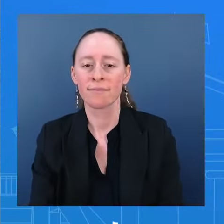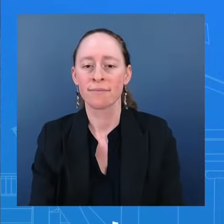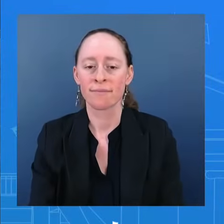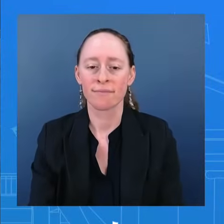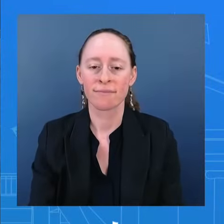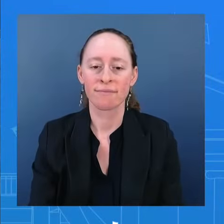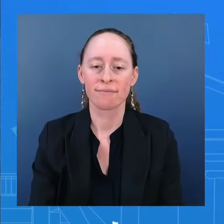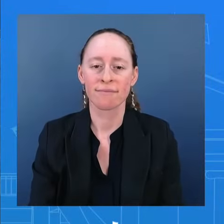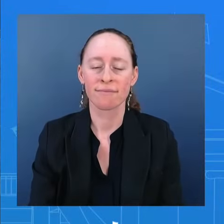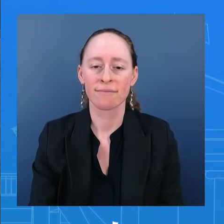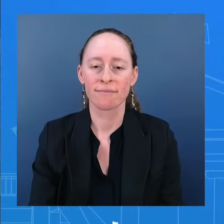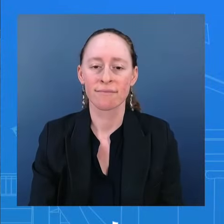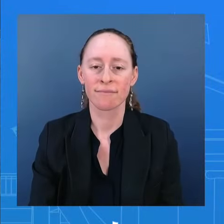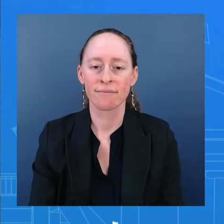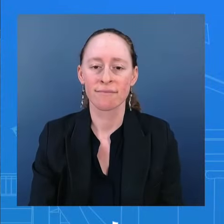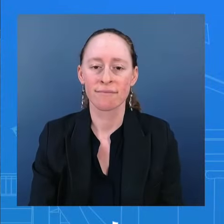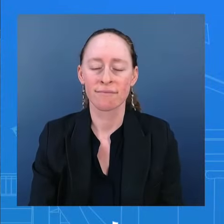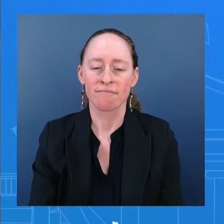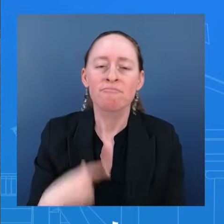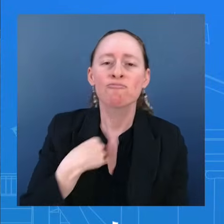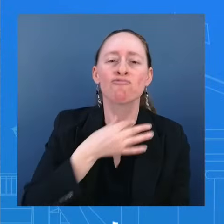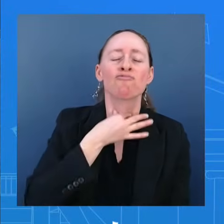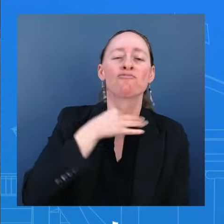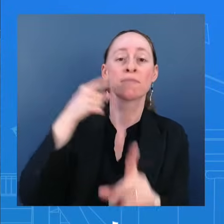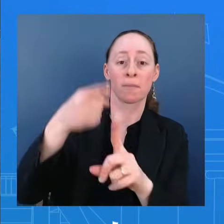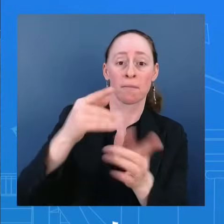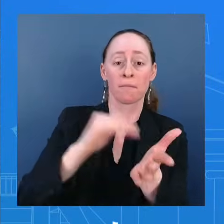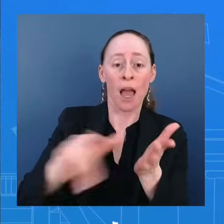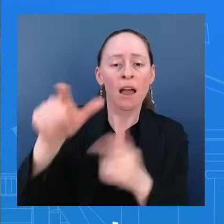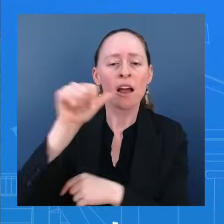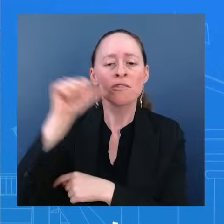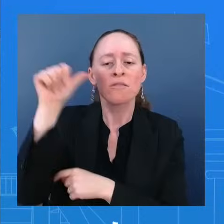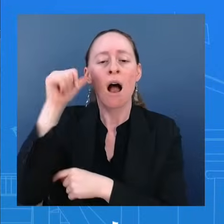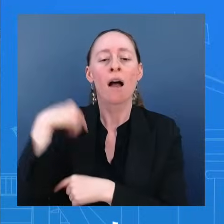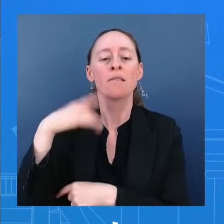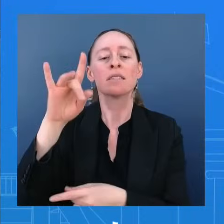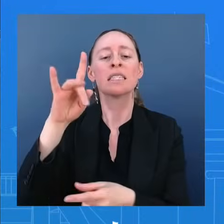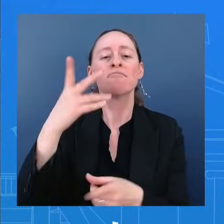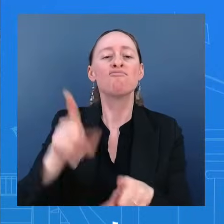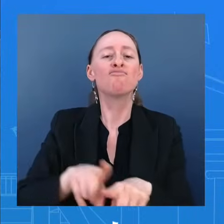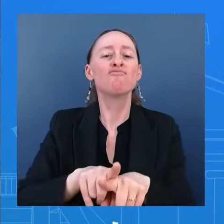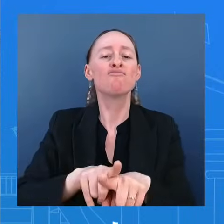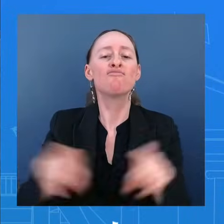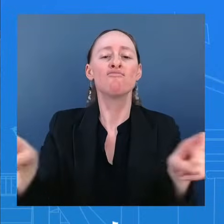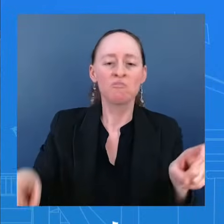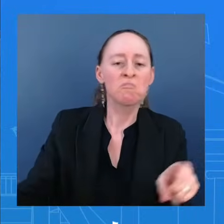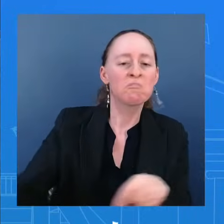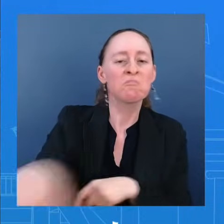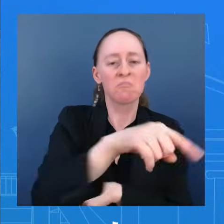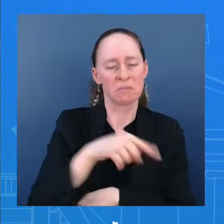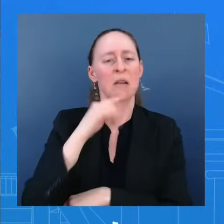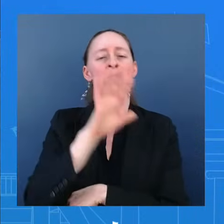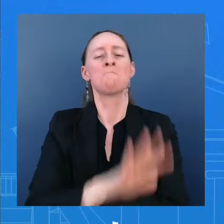The Press: We had a poll yesterday that just about 2 in 10 Americans approved of President Biden's decision to pardon his son.